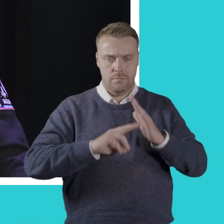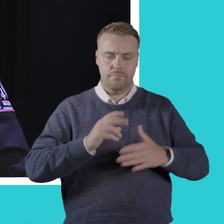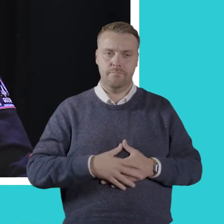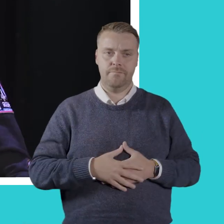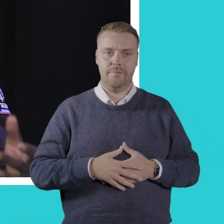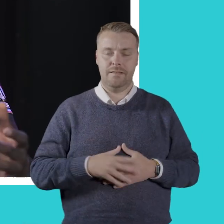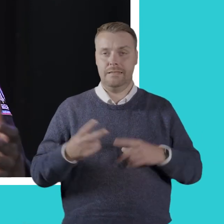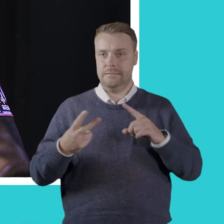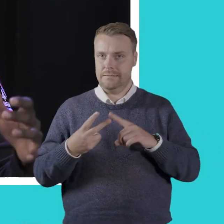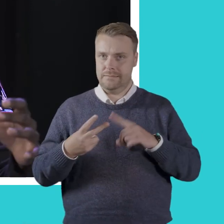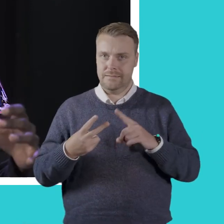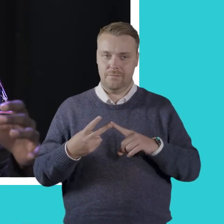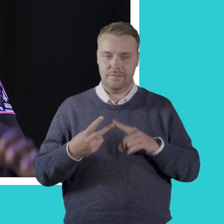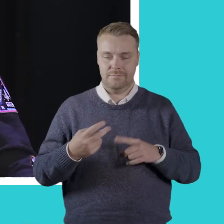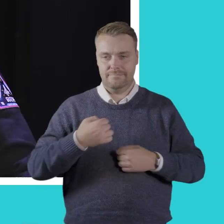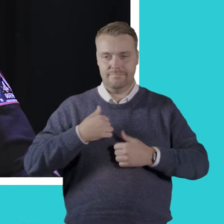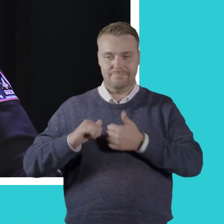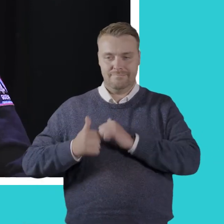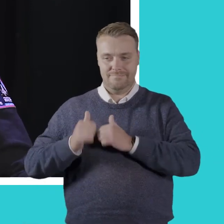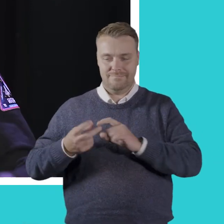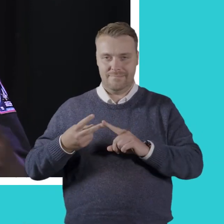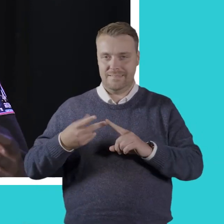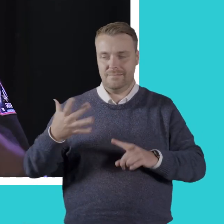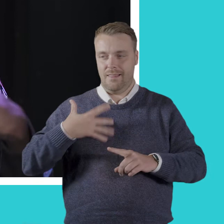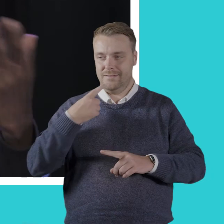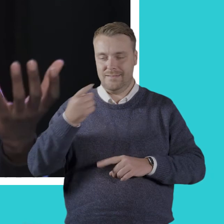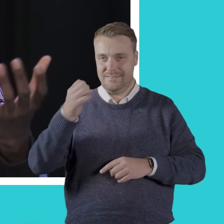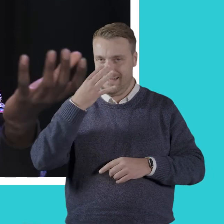boy he's he's I'm not gonna say he doesn't like me saying his age but my boy he's older another